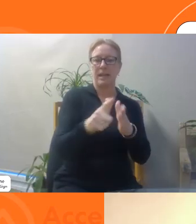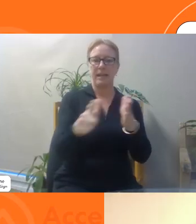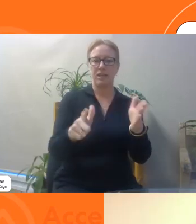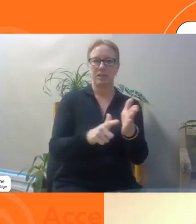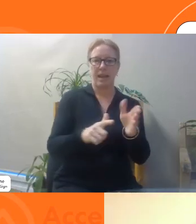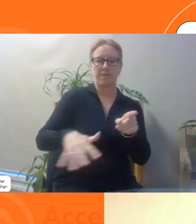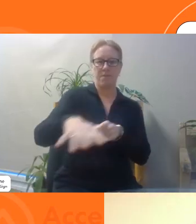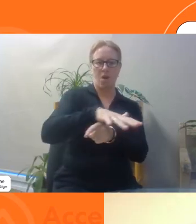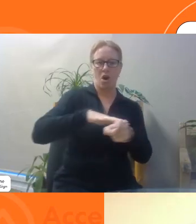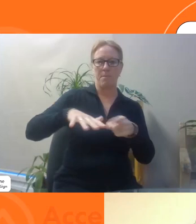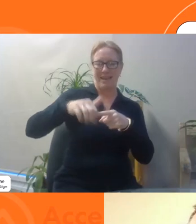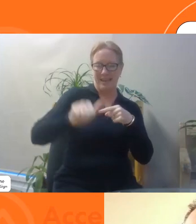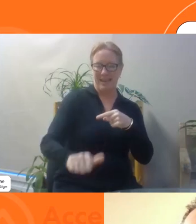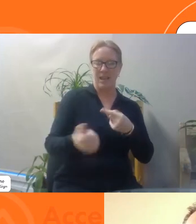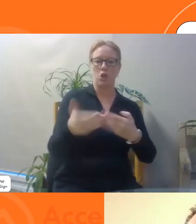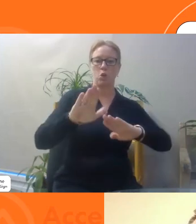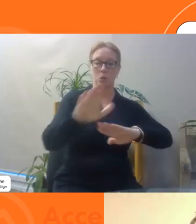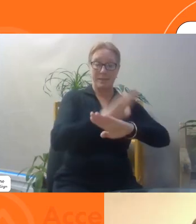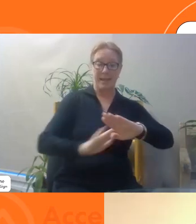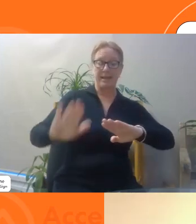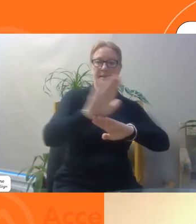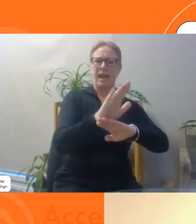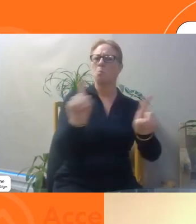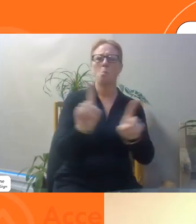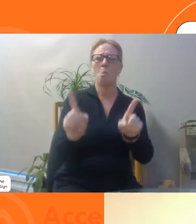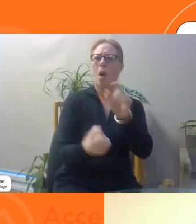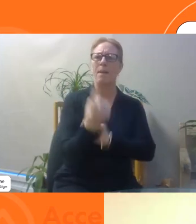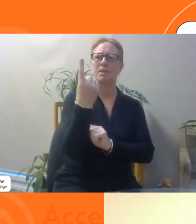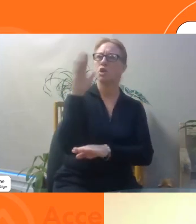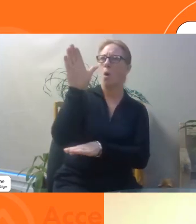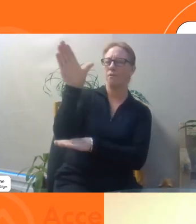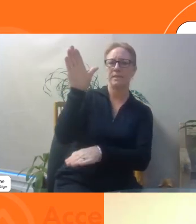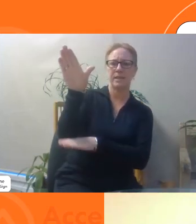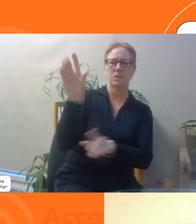but also about what sits outside of our environment. So I'm just